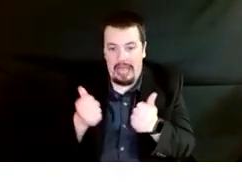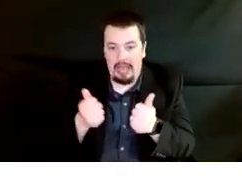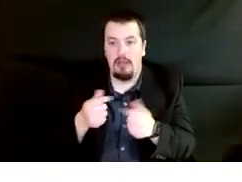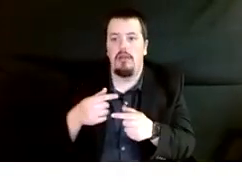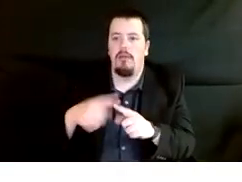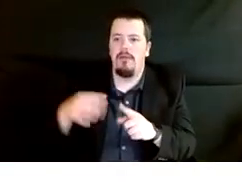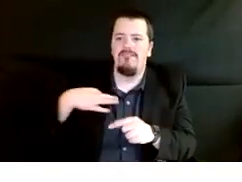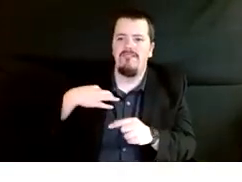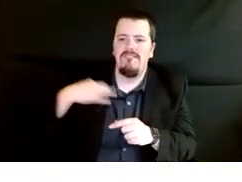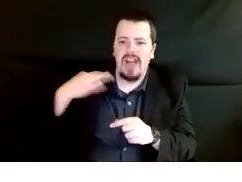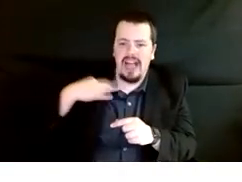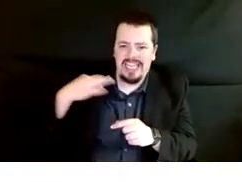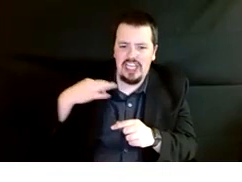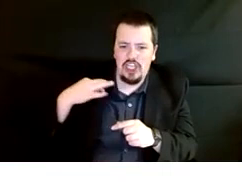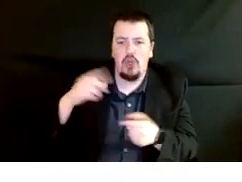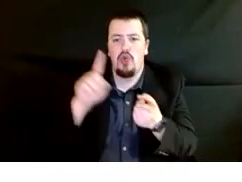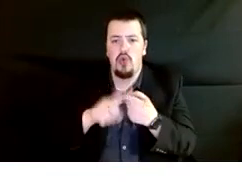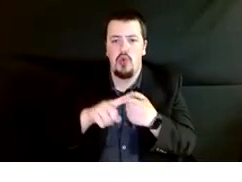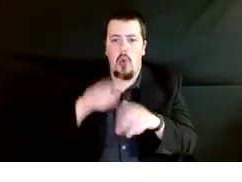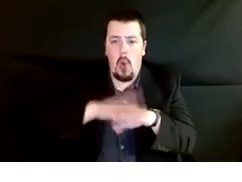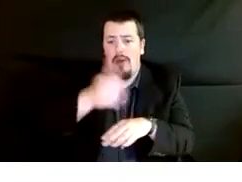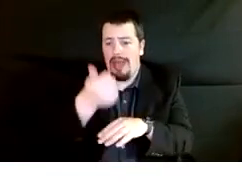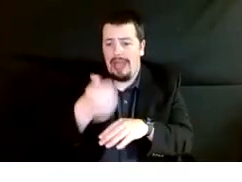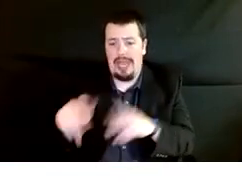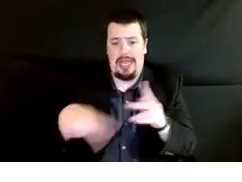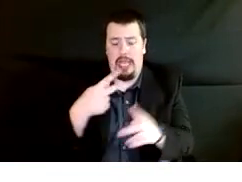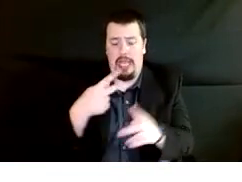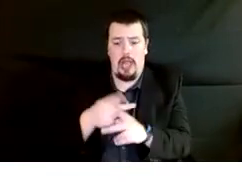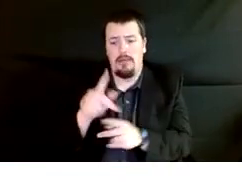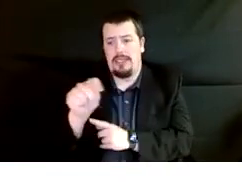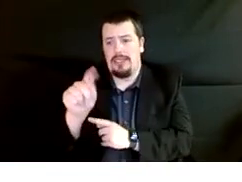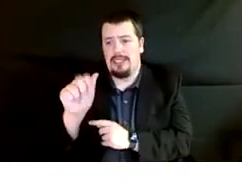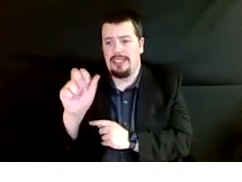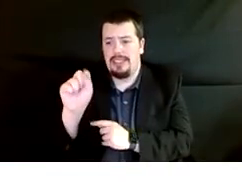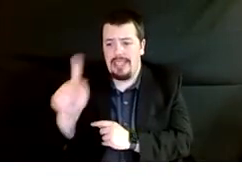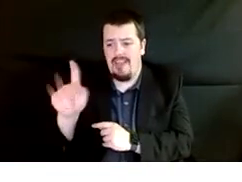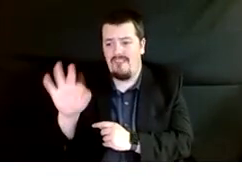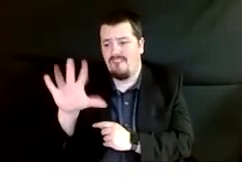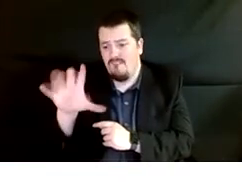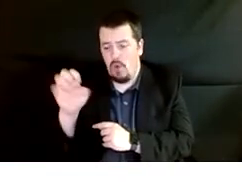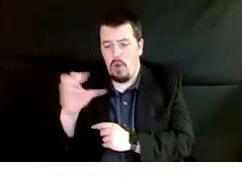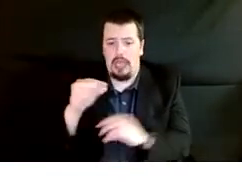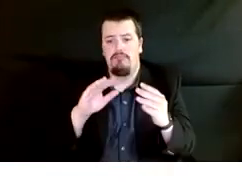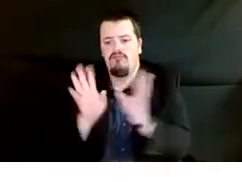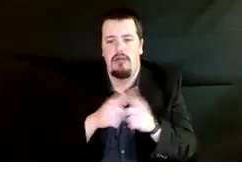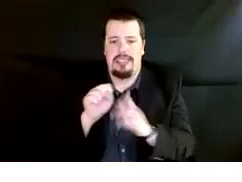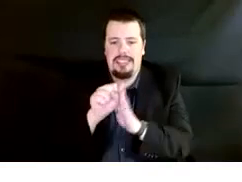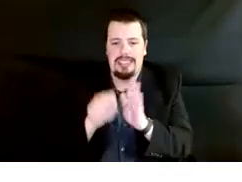to be on any kind of task force or committees and those agencies and state agencies and others that